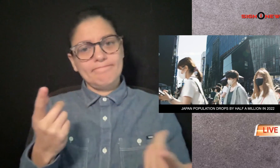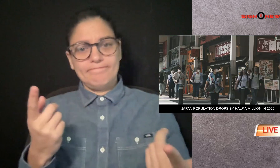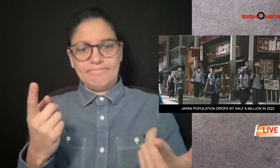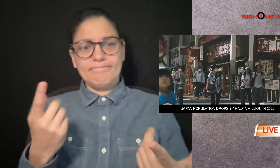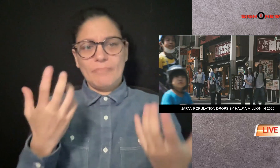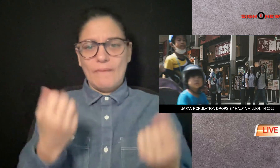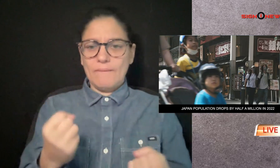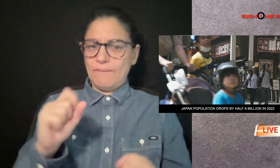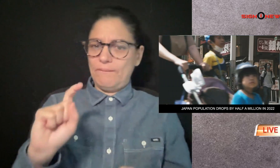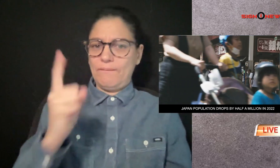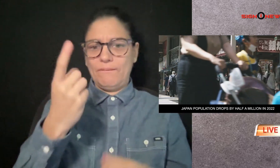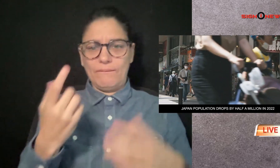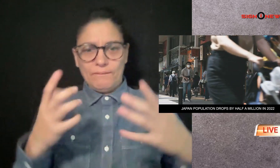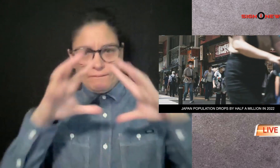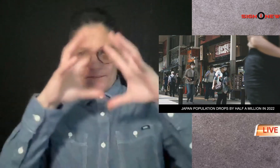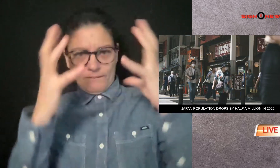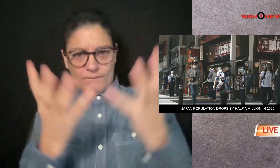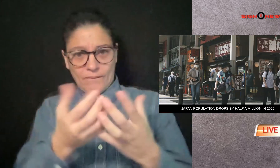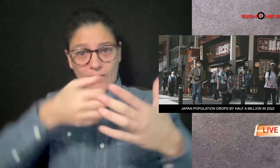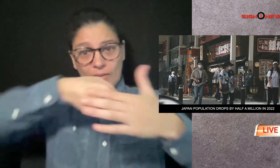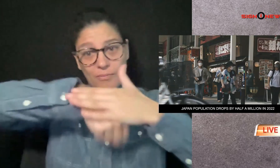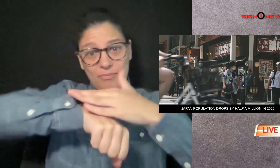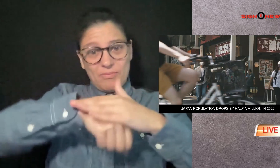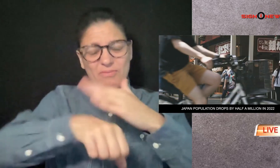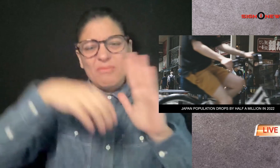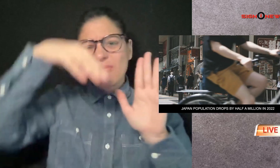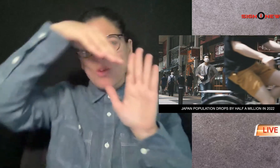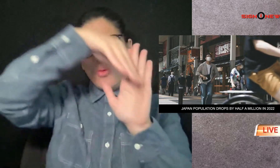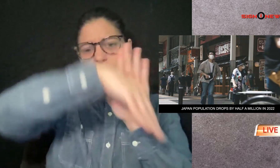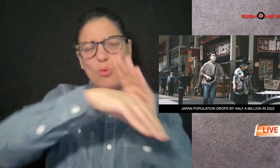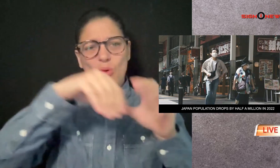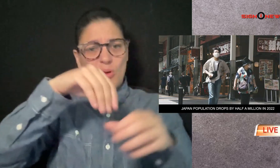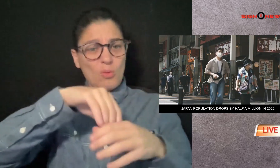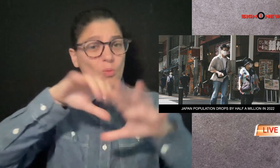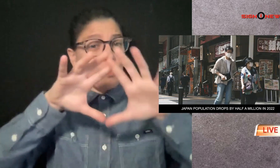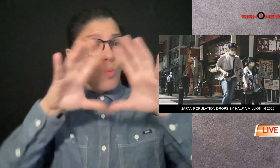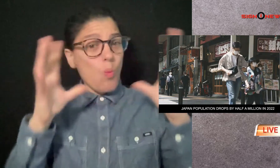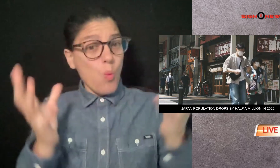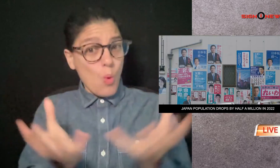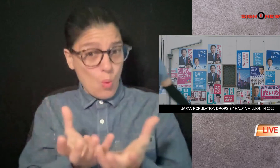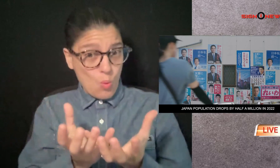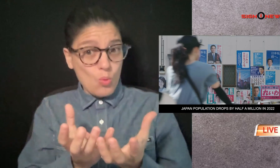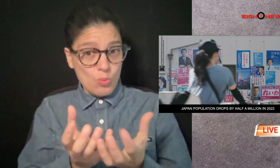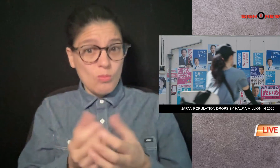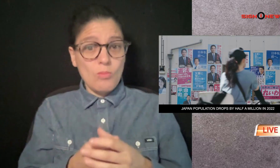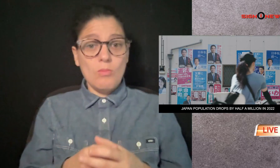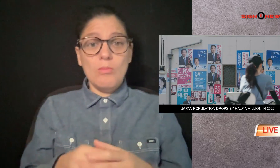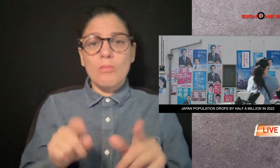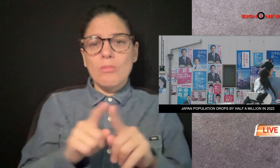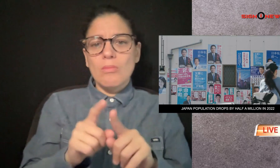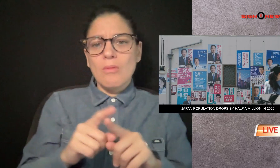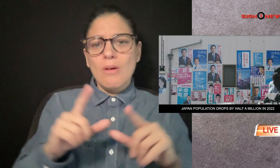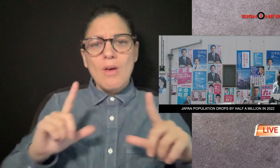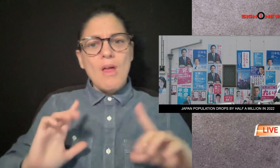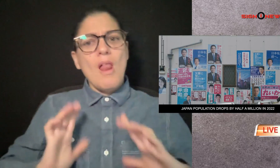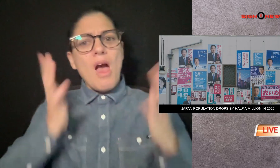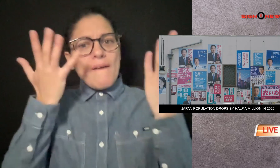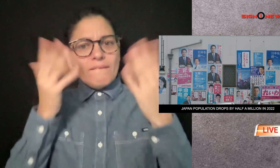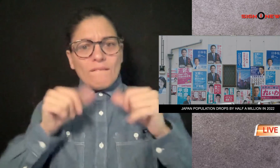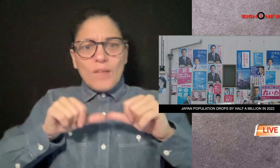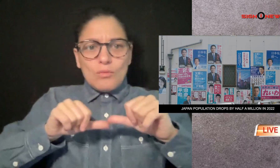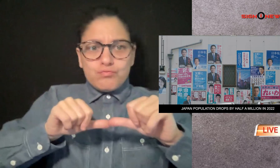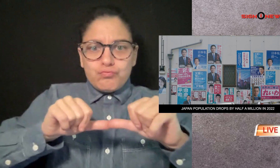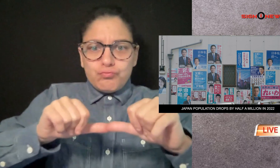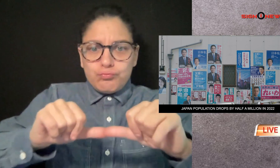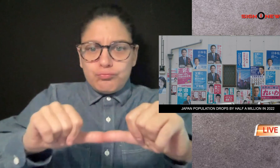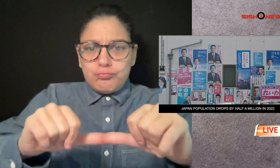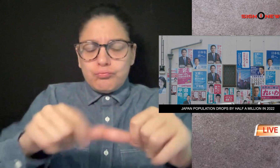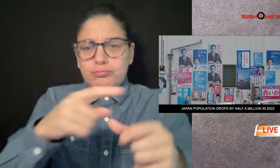Japan has one of the lowest birth rates in the world as well as one of the highest life